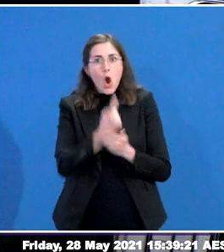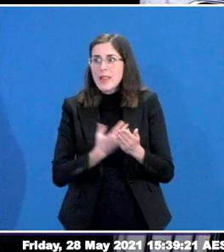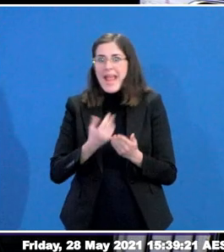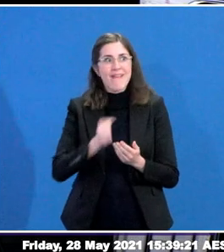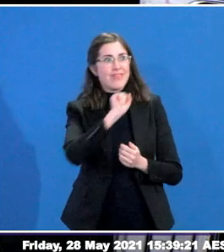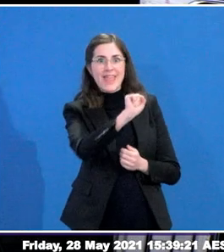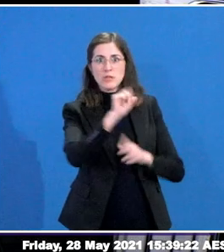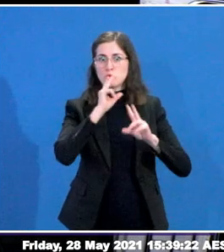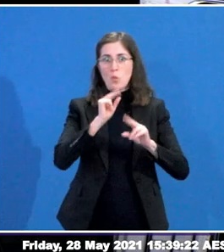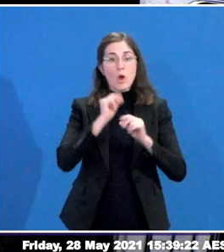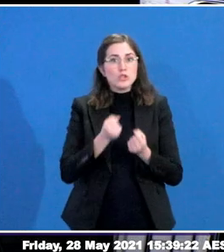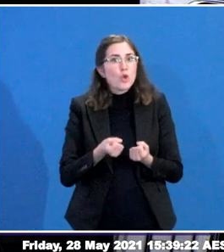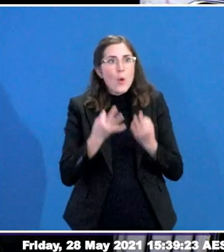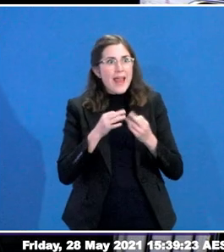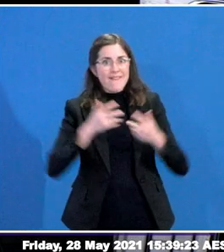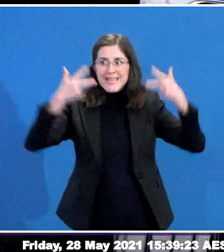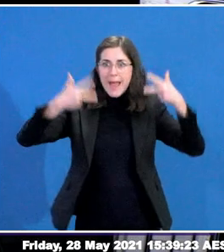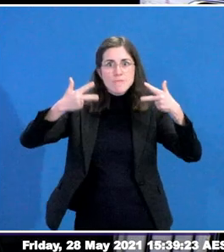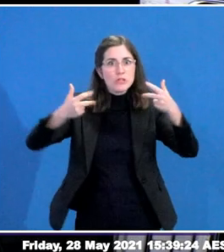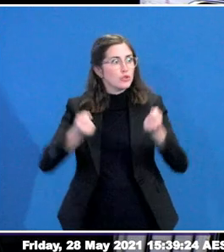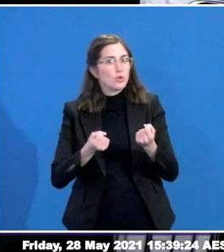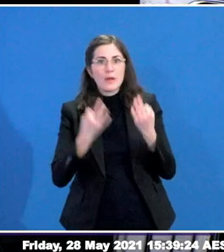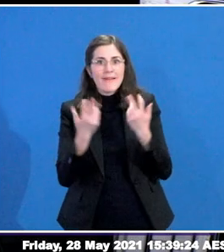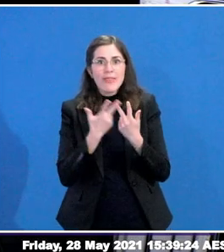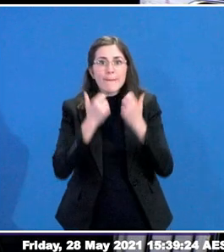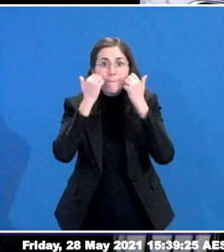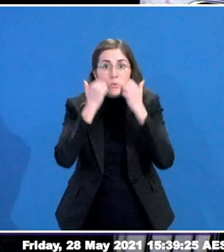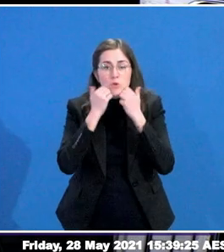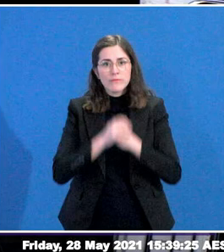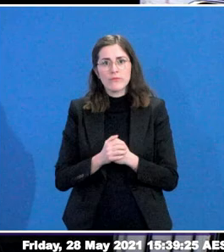That is, the magistrates had to consider in each case the evidence of a single